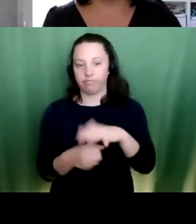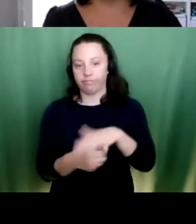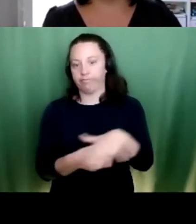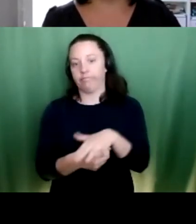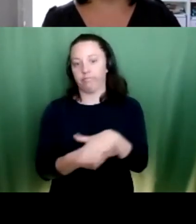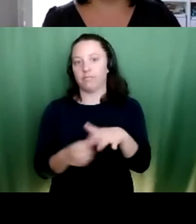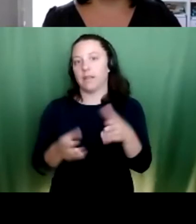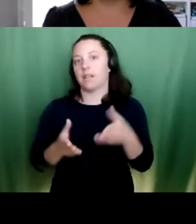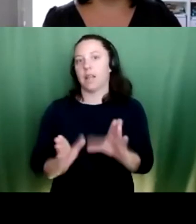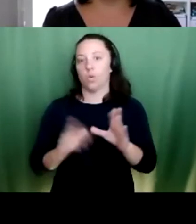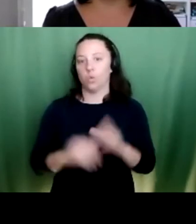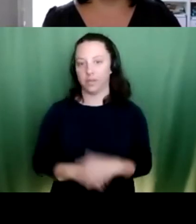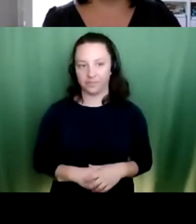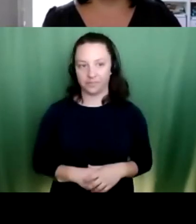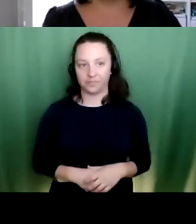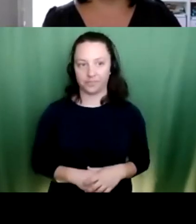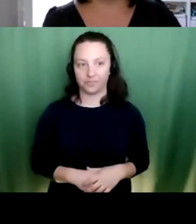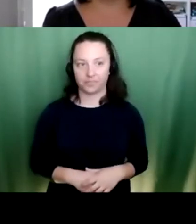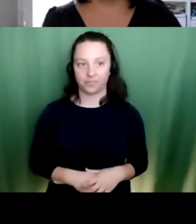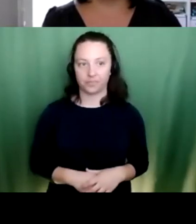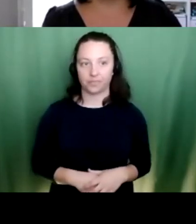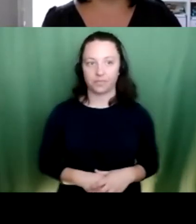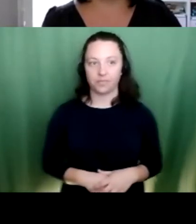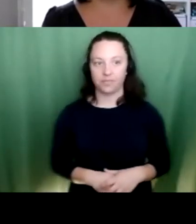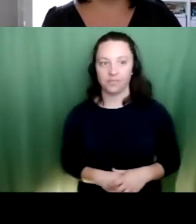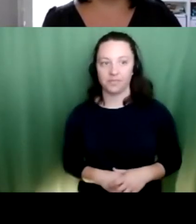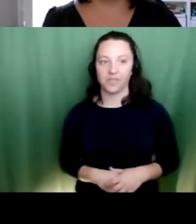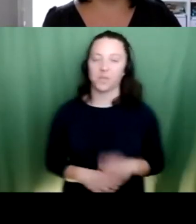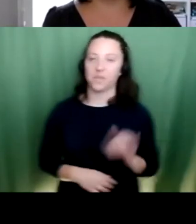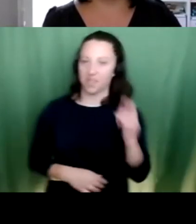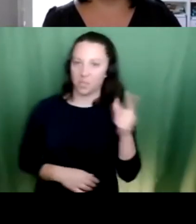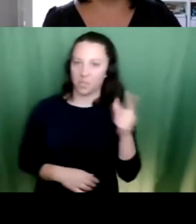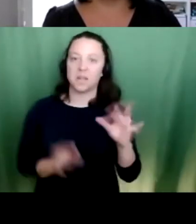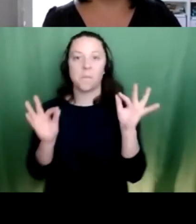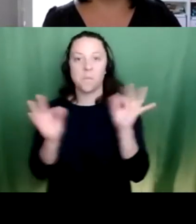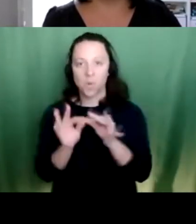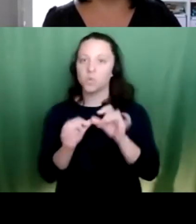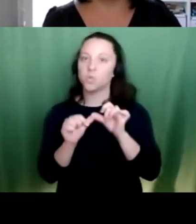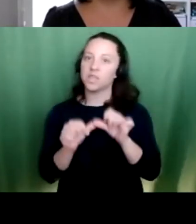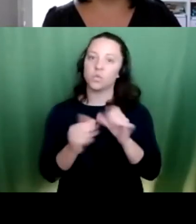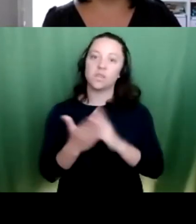during this time. That's so important to continue some form of these different access points.